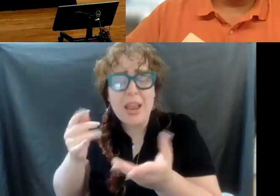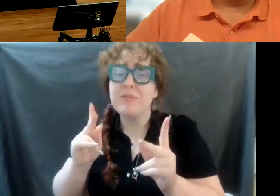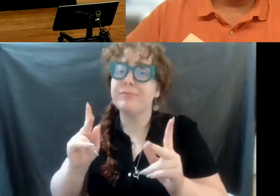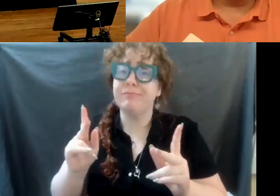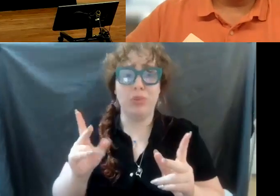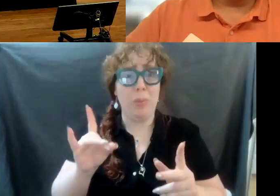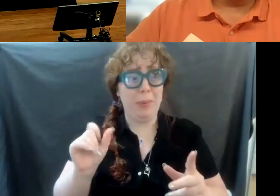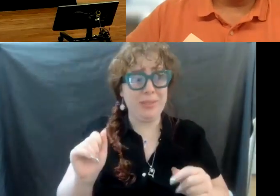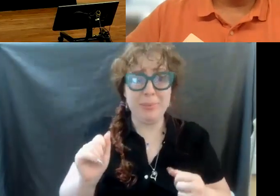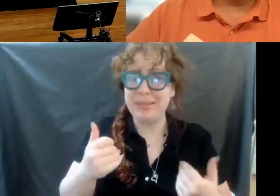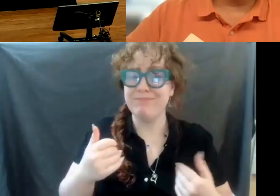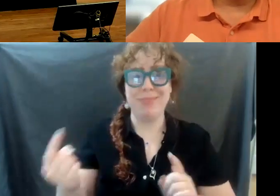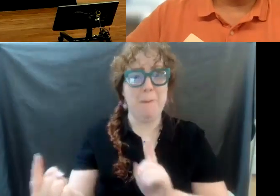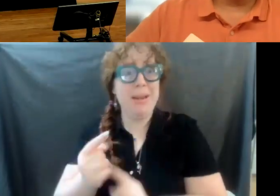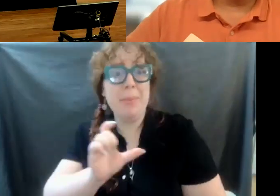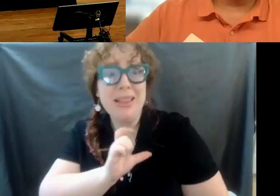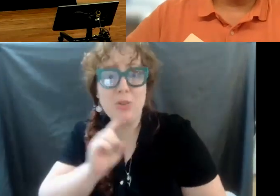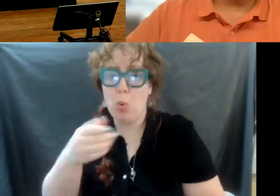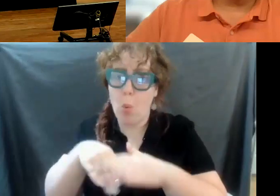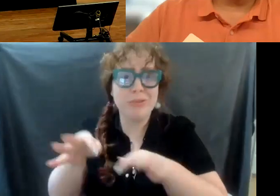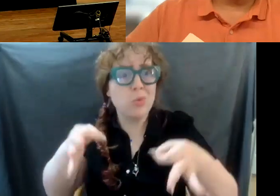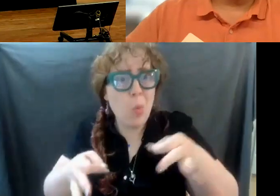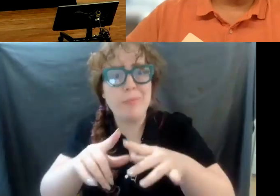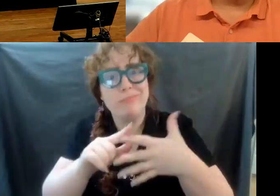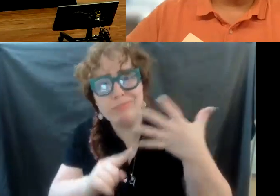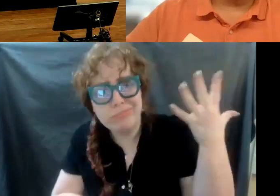to like use to like better inform how we can develop and provide